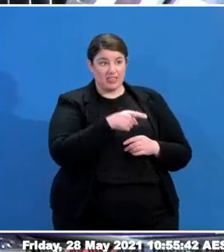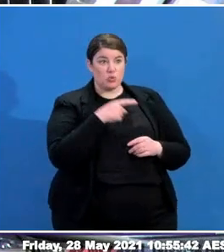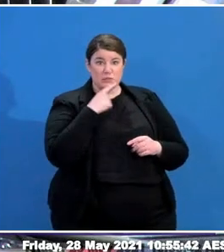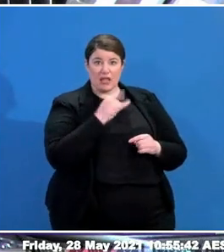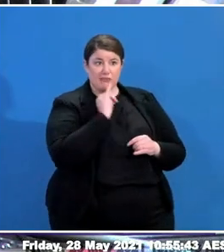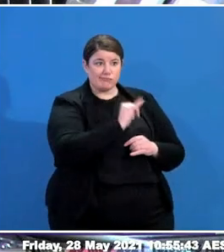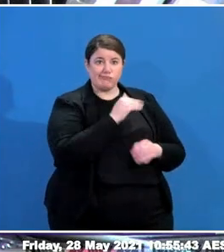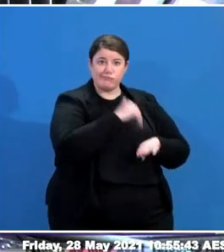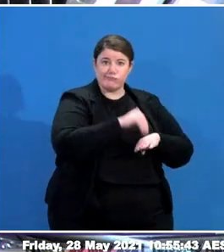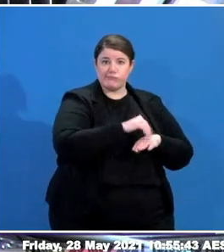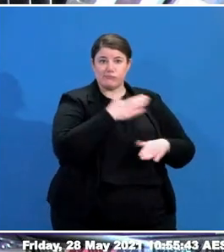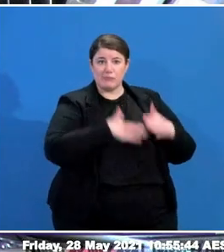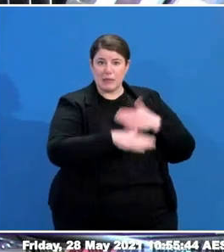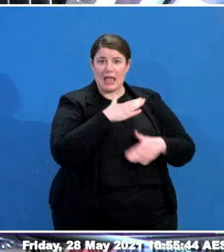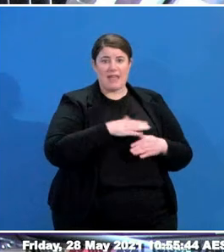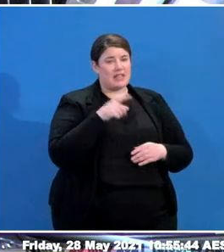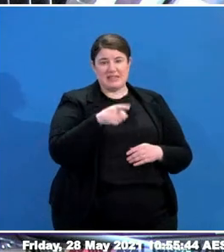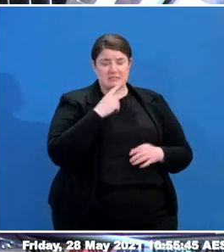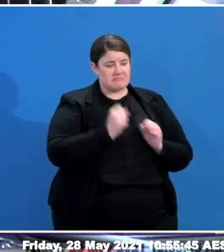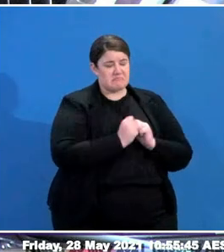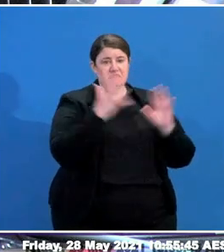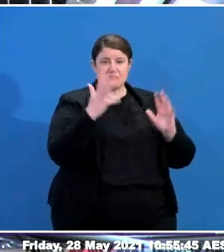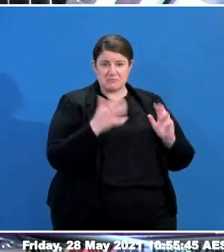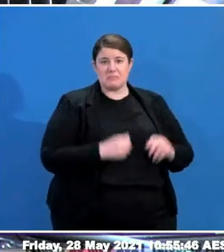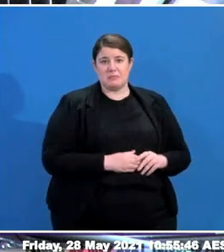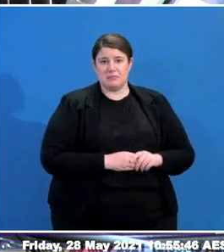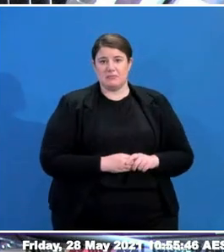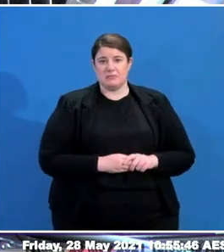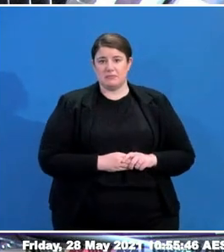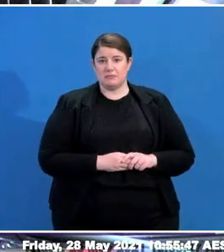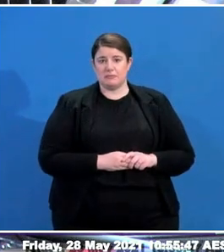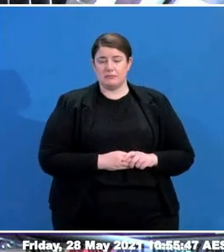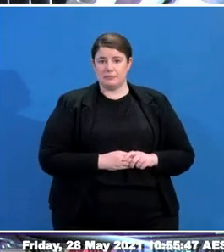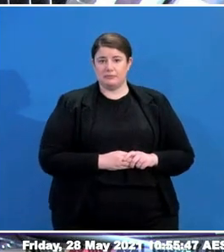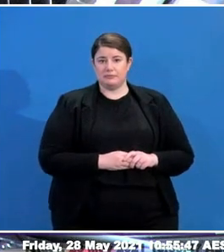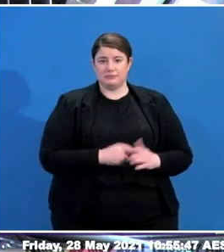and the ambit of adverse findings, and the adverse findings have been validly